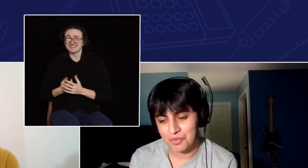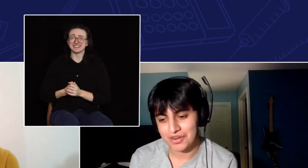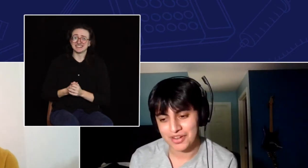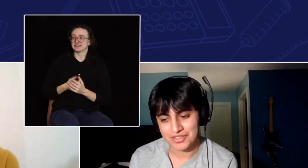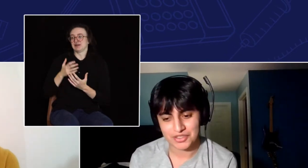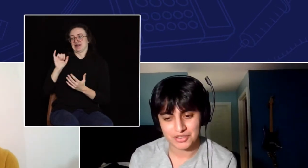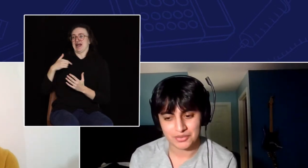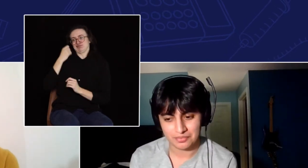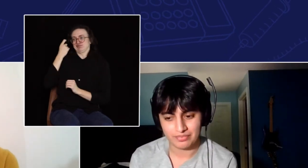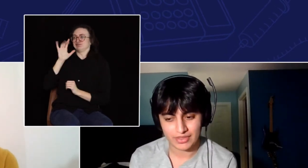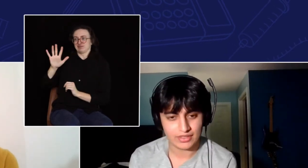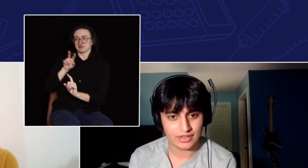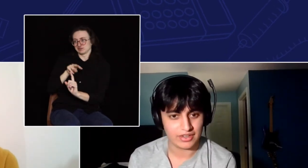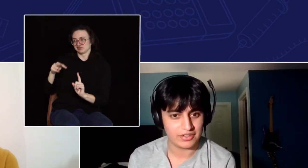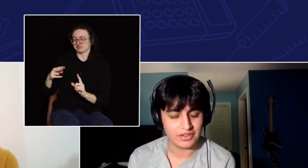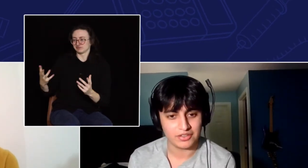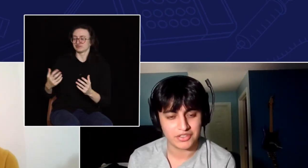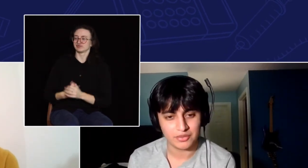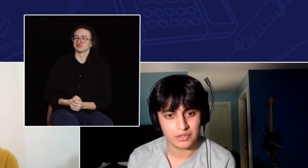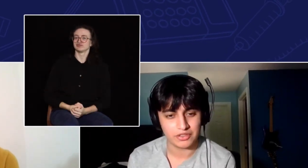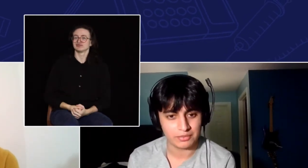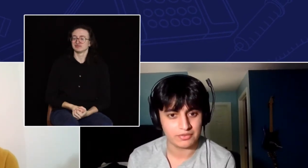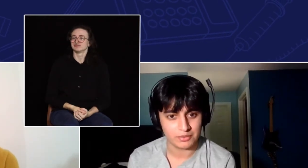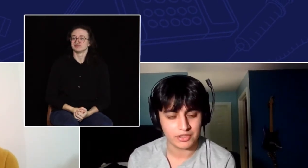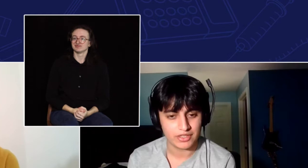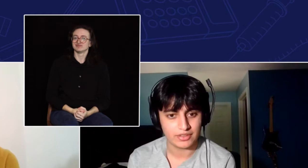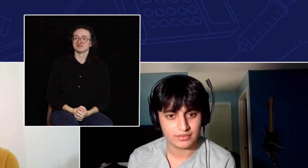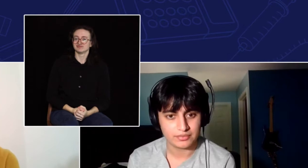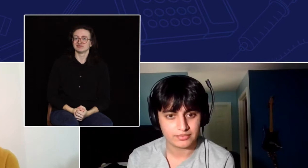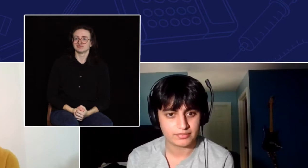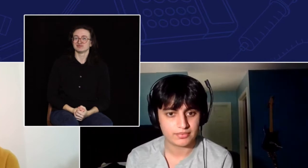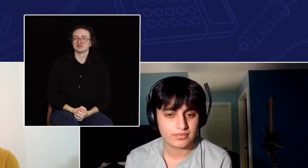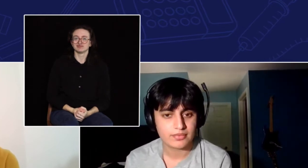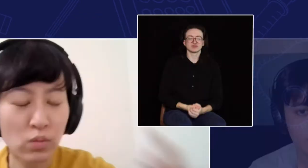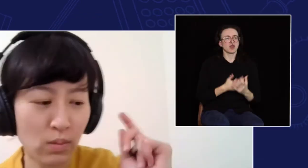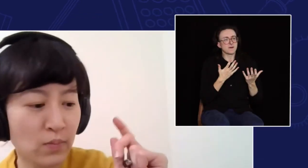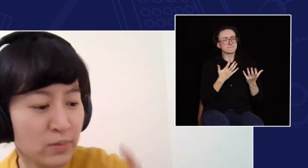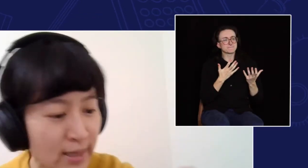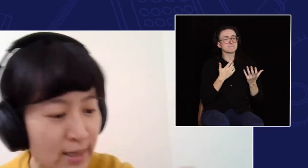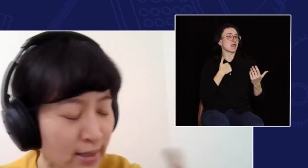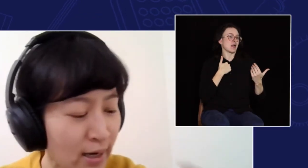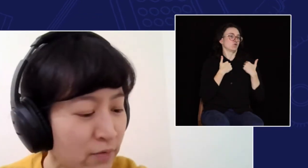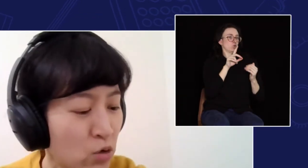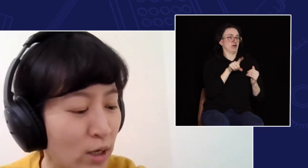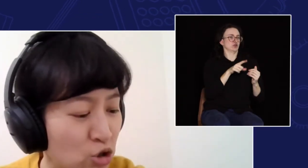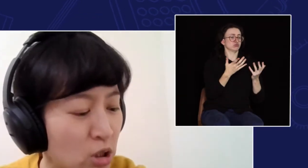and whatnot, so I understand where you're coming from. [DR. CHIANG:] Do -- I have a question.